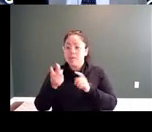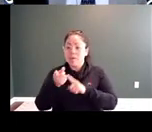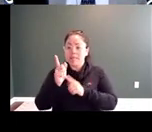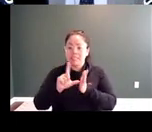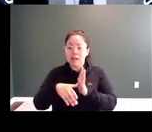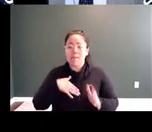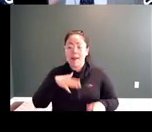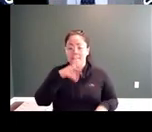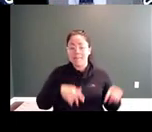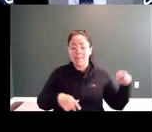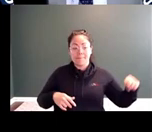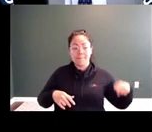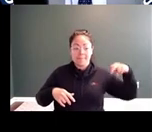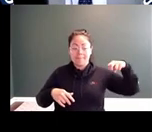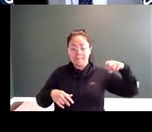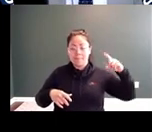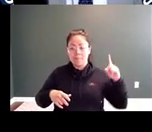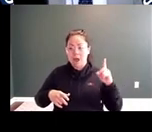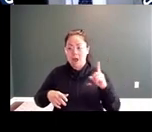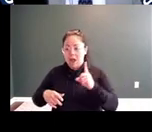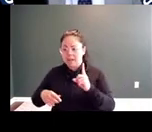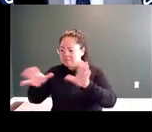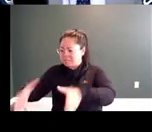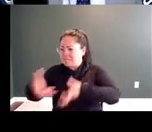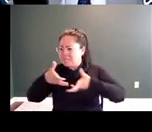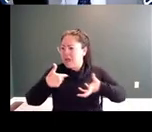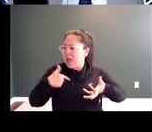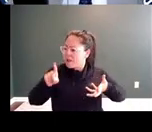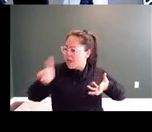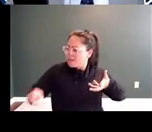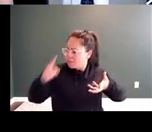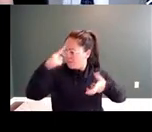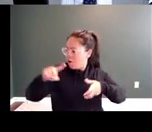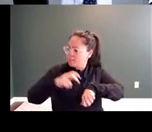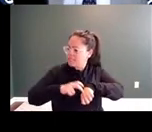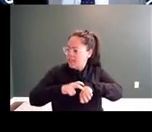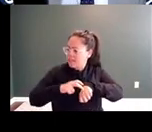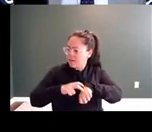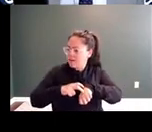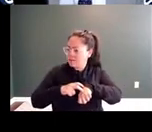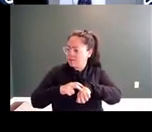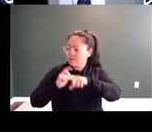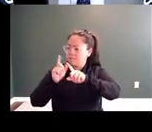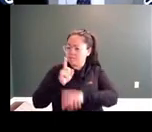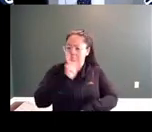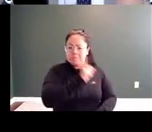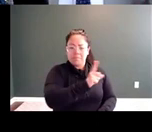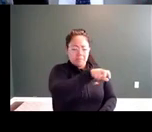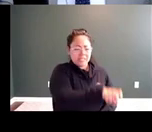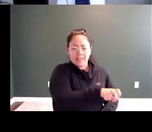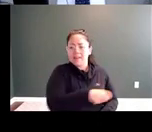she walks over to me. She grabs the potatoes and she says, "I was asking for the potatoes." And she goes and sits back down. And I said to myself,